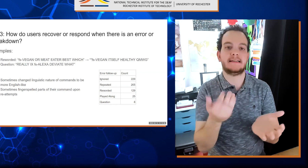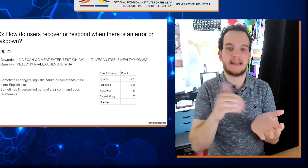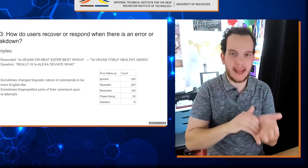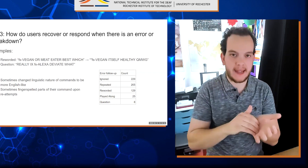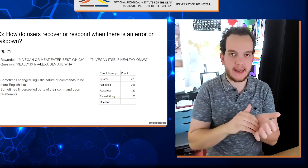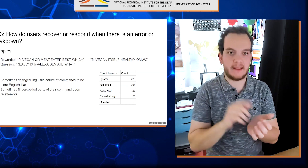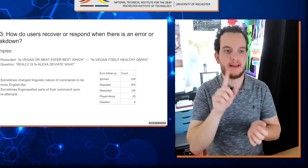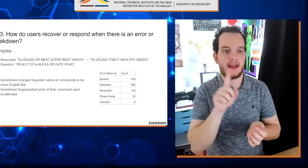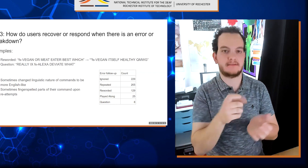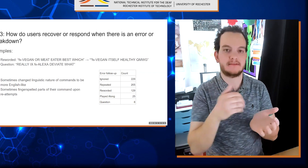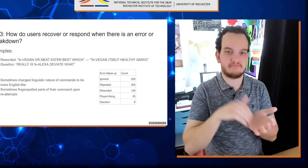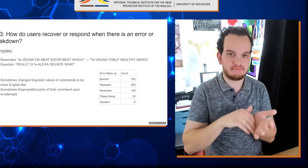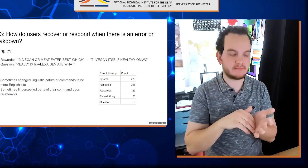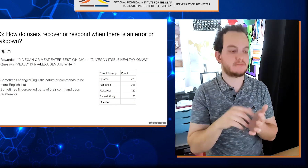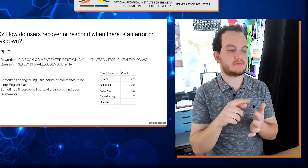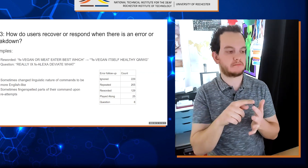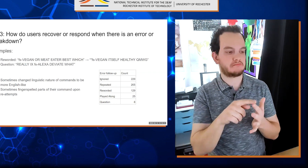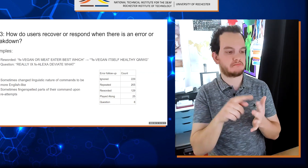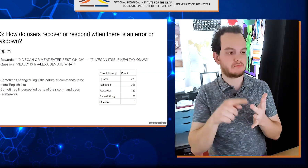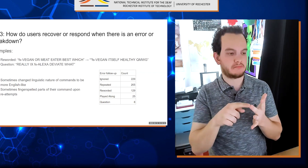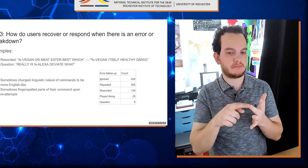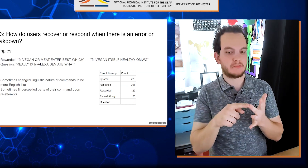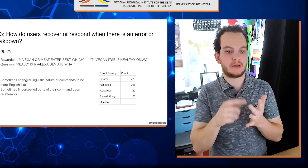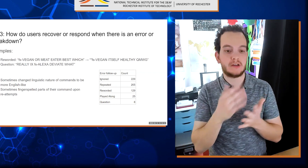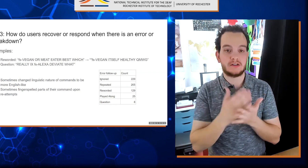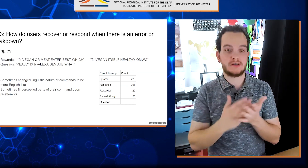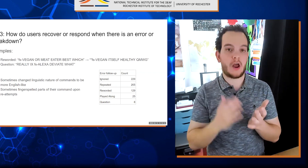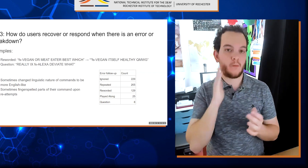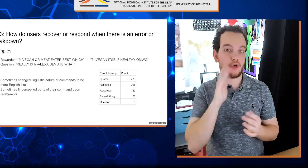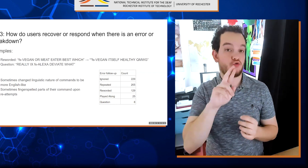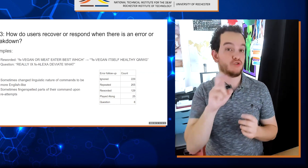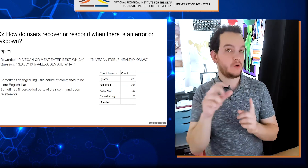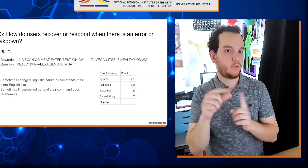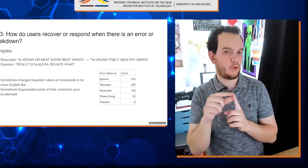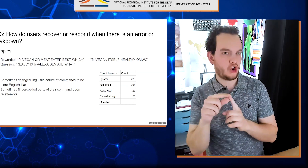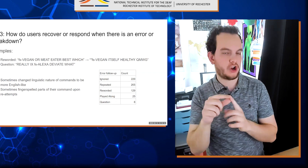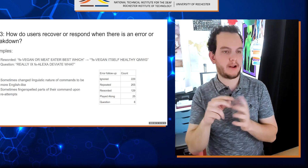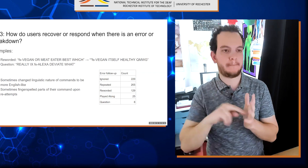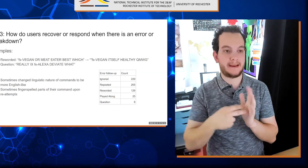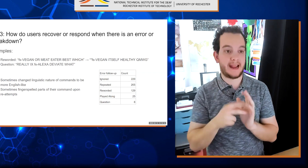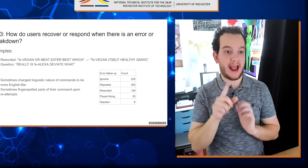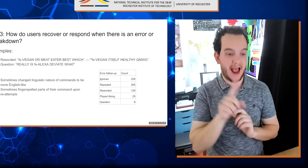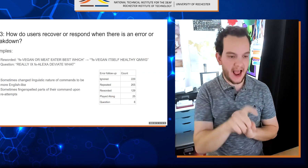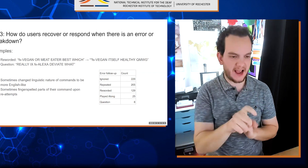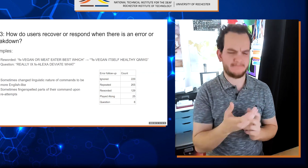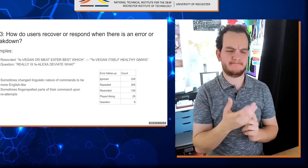Some would ask again, ask the question again, repeat it. Some reworded.